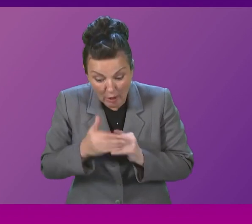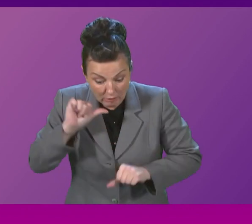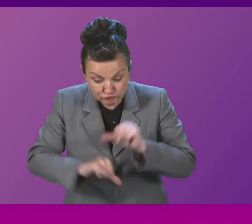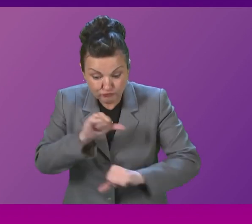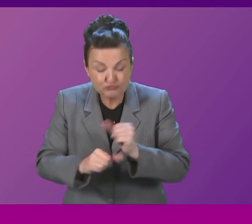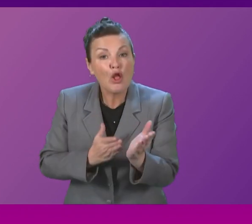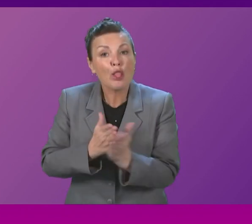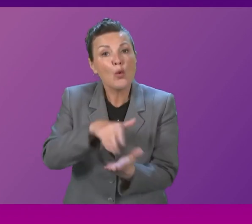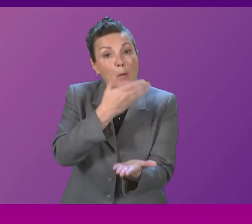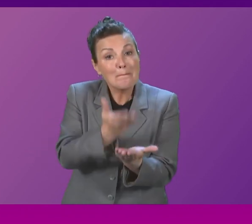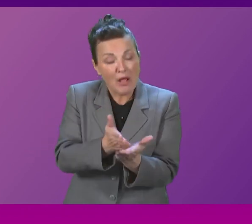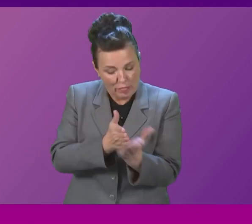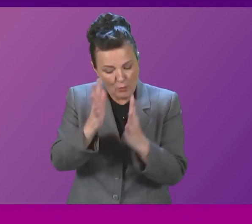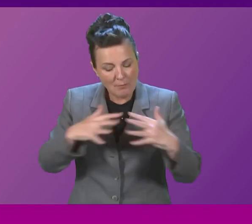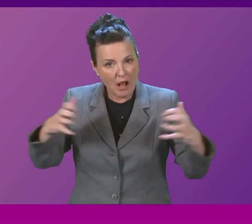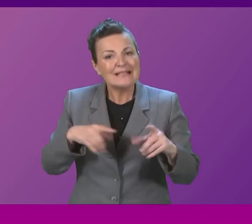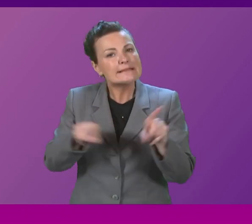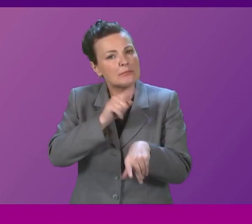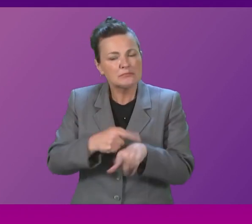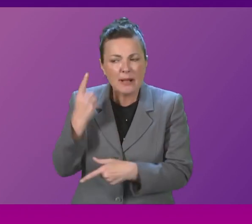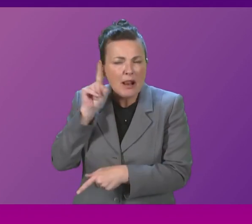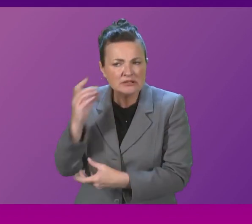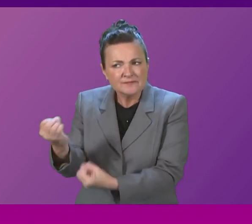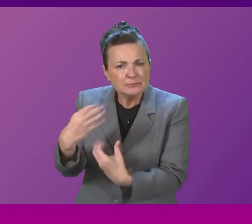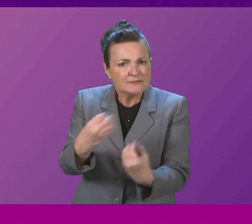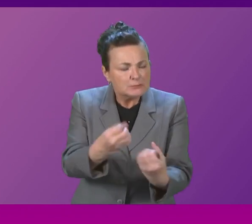Parliament, while listening carefully to the comments that are made along the way.